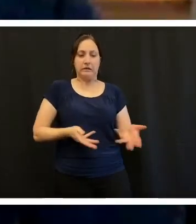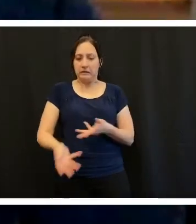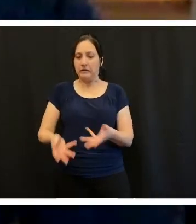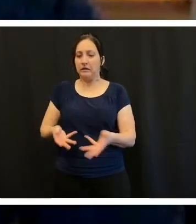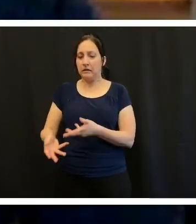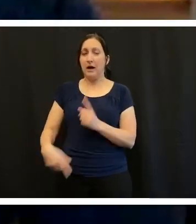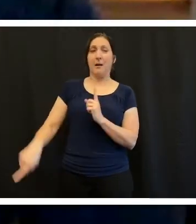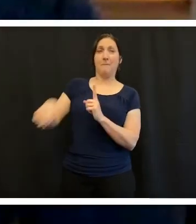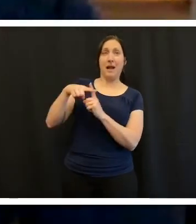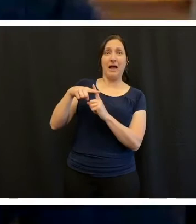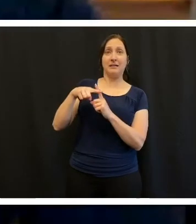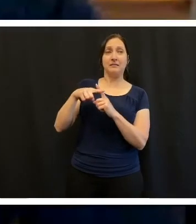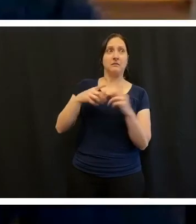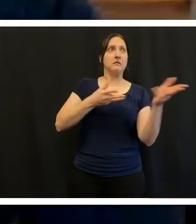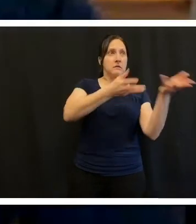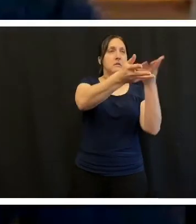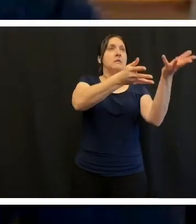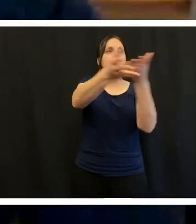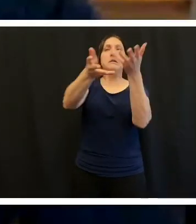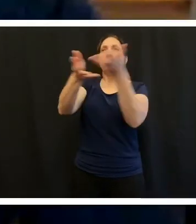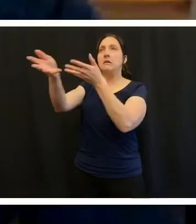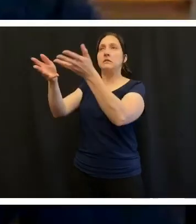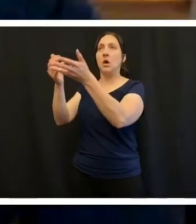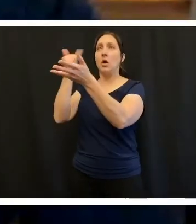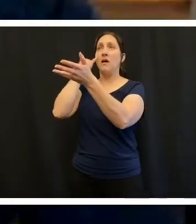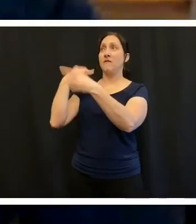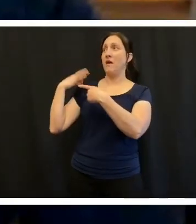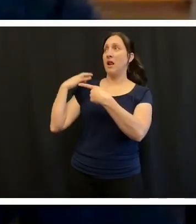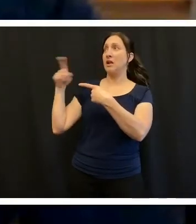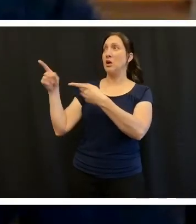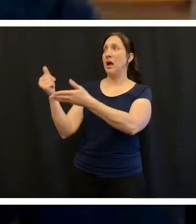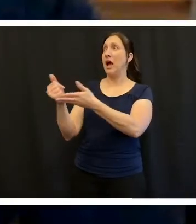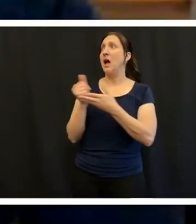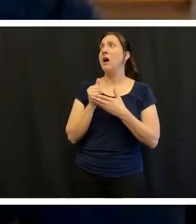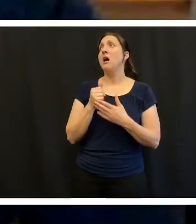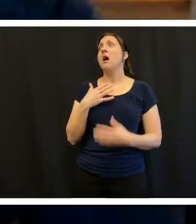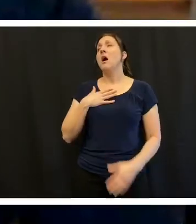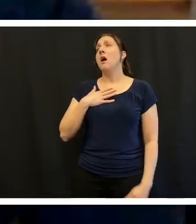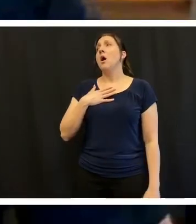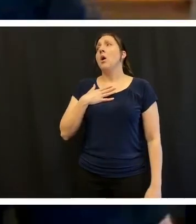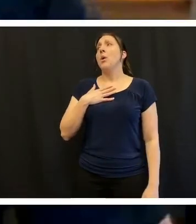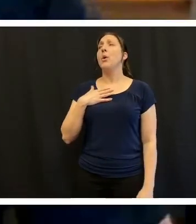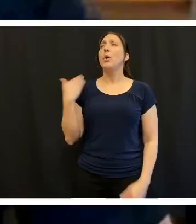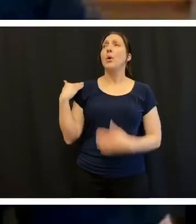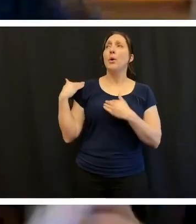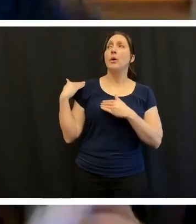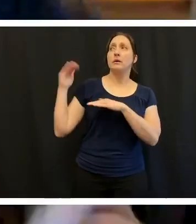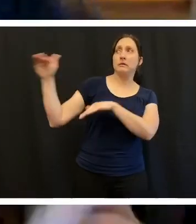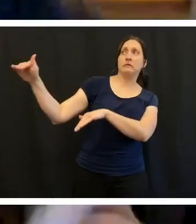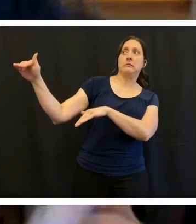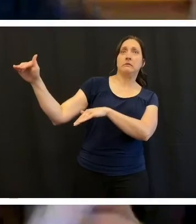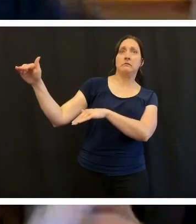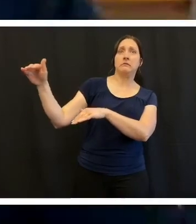Anybody who could come in and be able to help carry and shoulder some of that instructional load is important. So, check with your local school district.